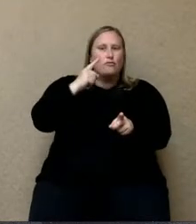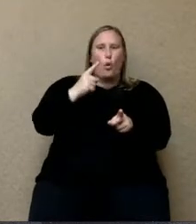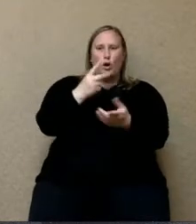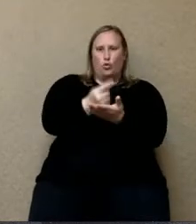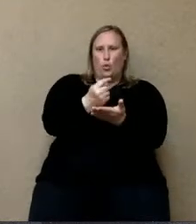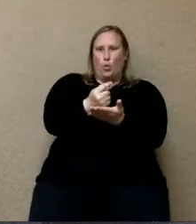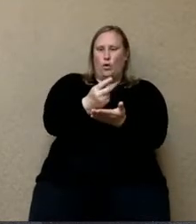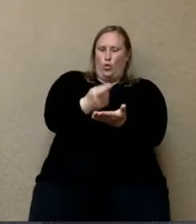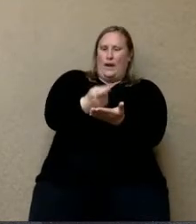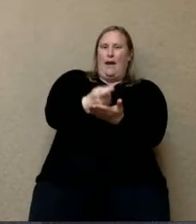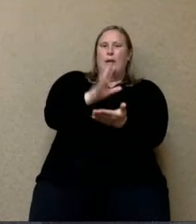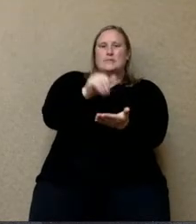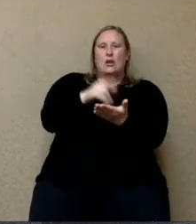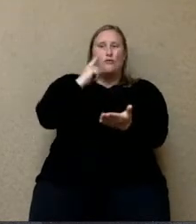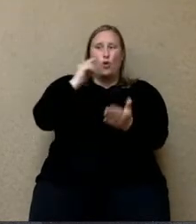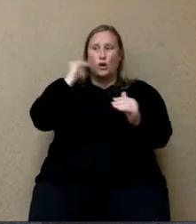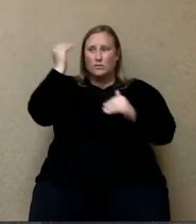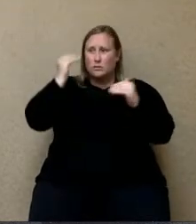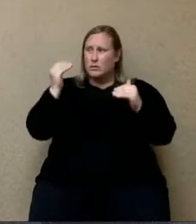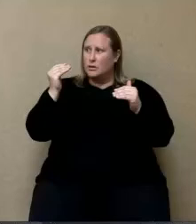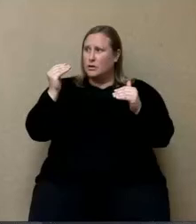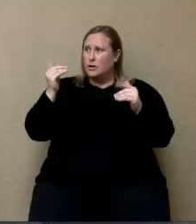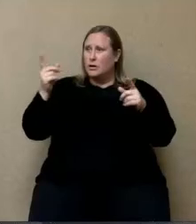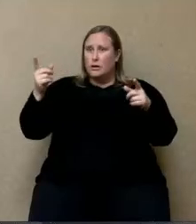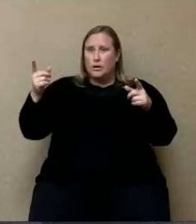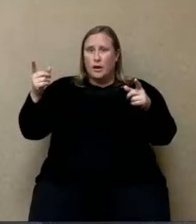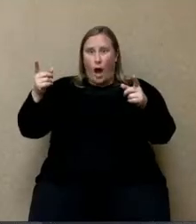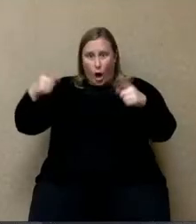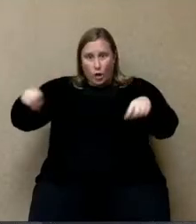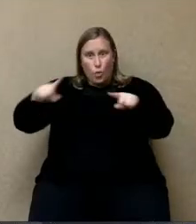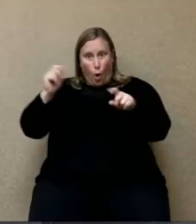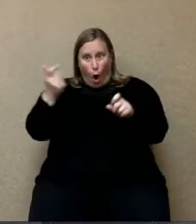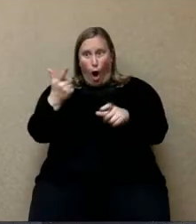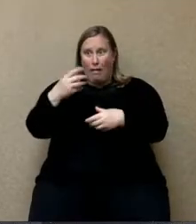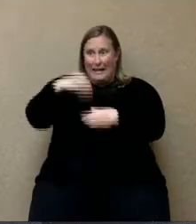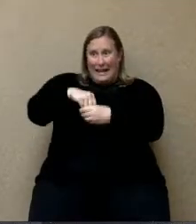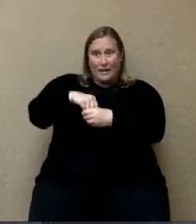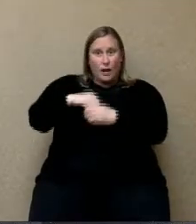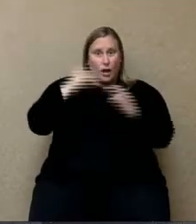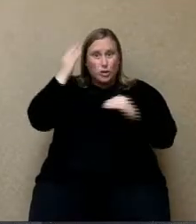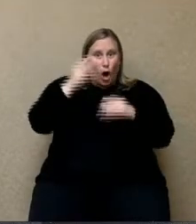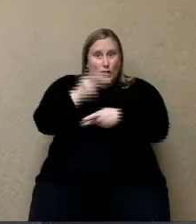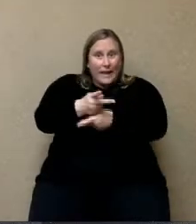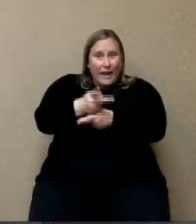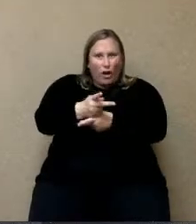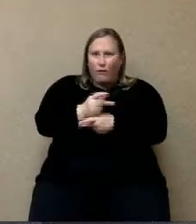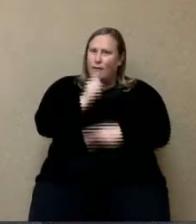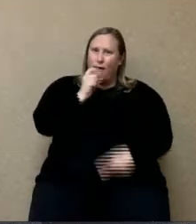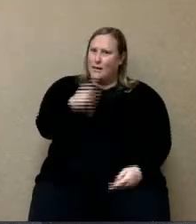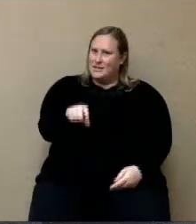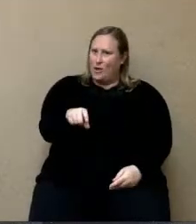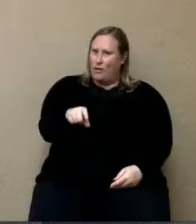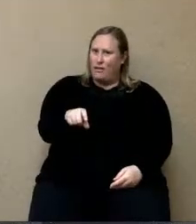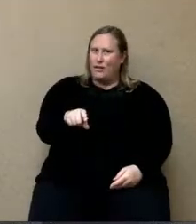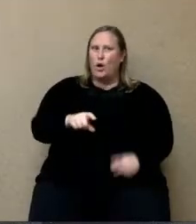Awesome. So, is everyone in adult care? No not, oh okay, so we're all over the board.